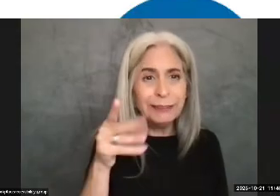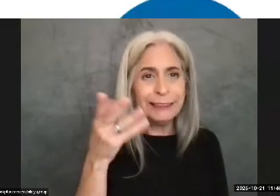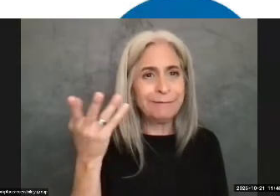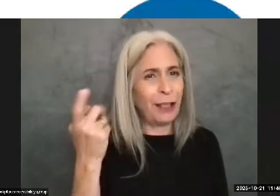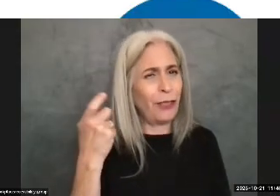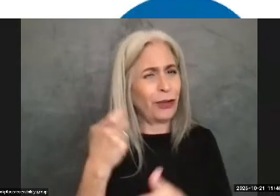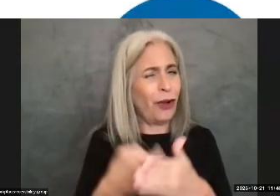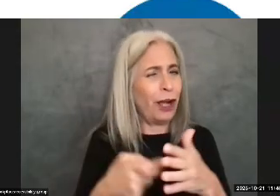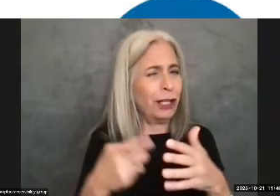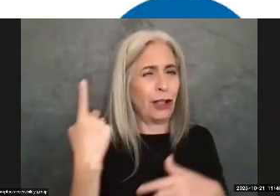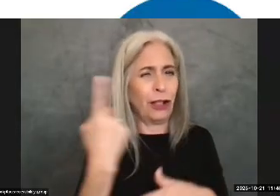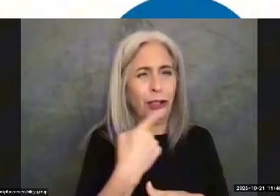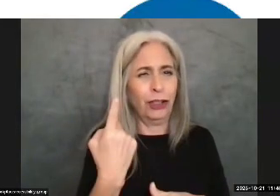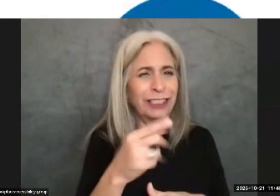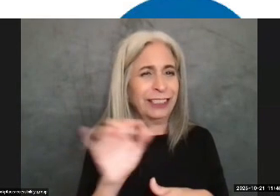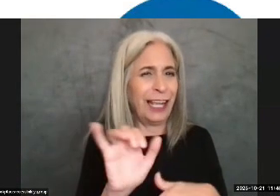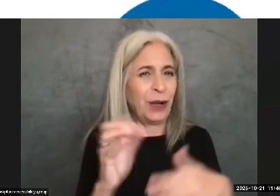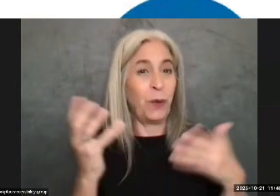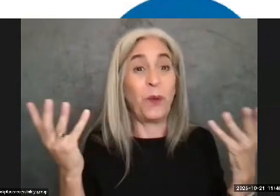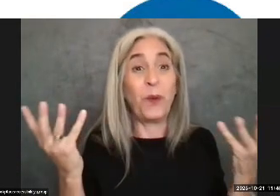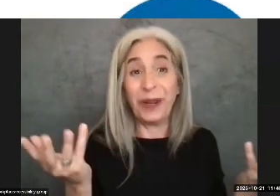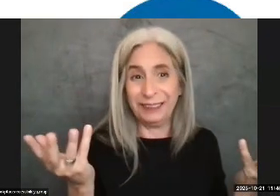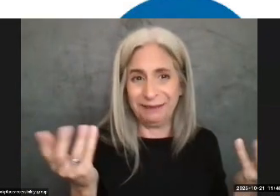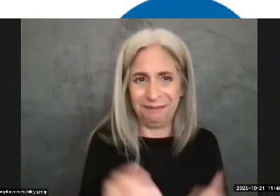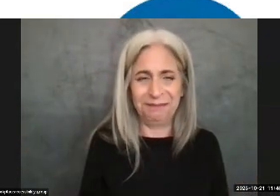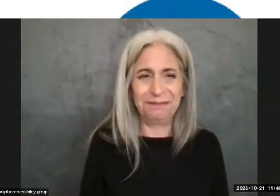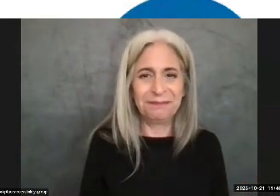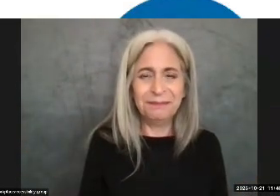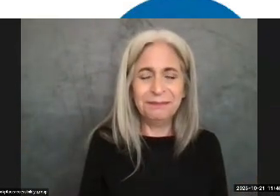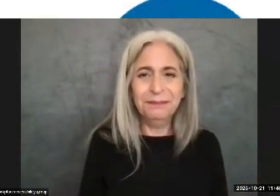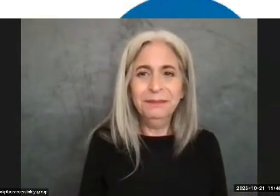Kathleen DeForest: what's the… and what's the cost of that going to be?